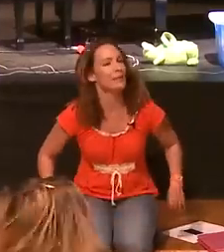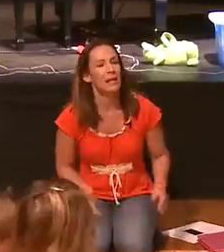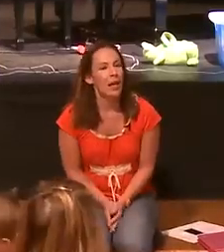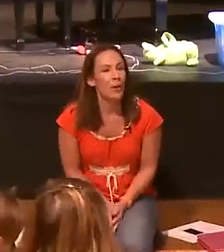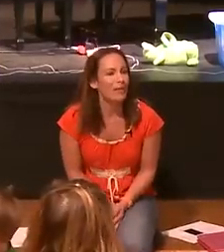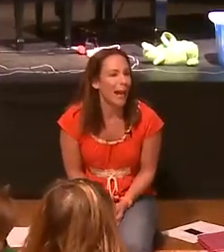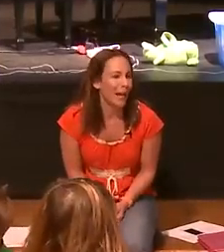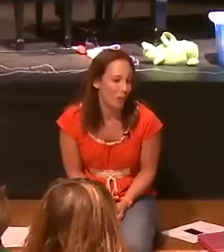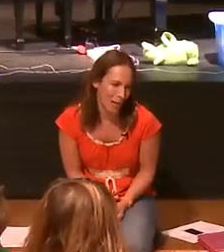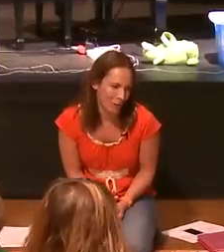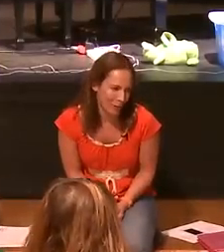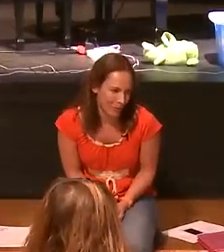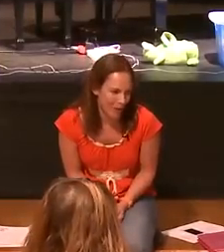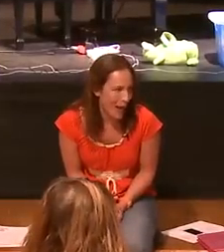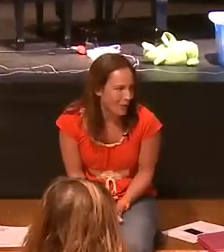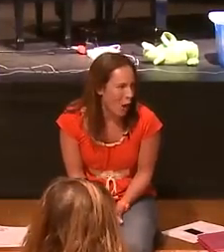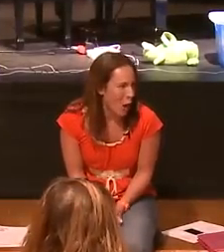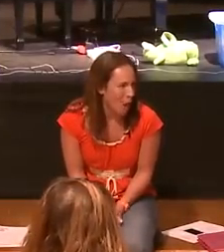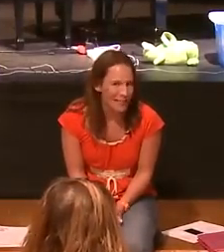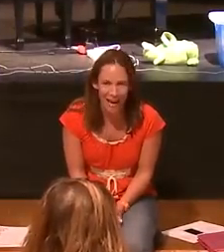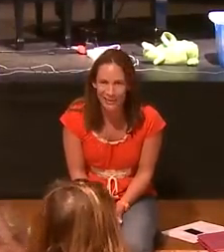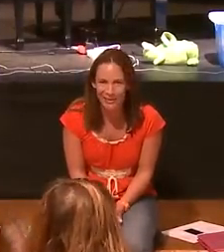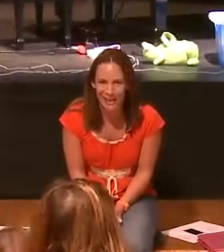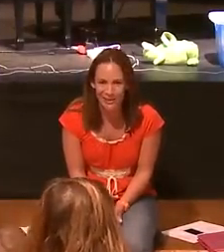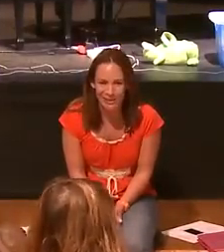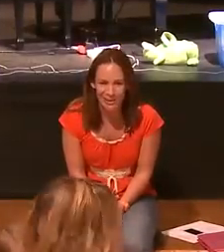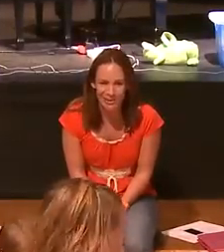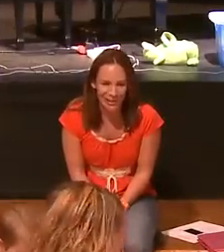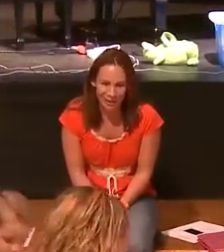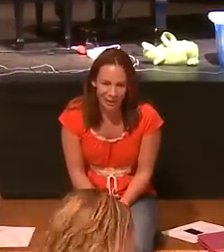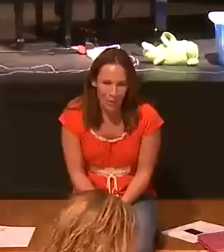because we have an age range from five on and down, down, down, so...